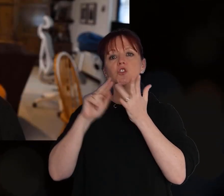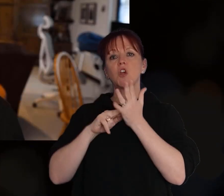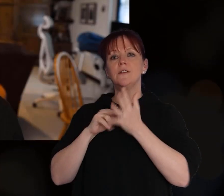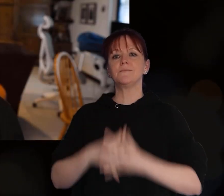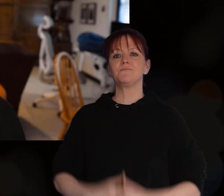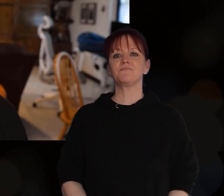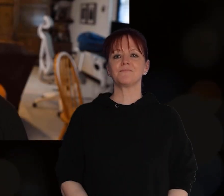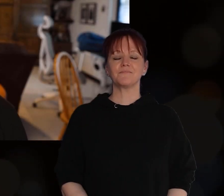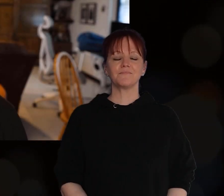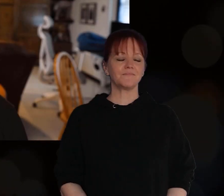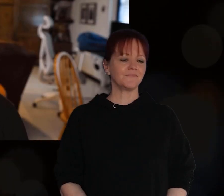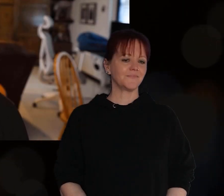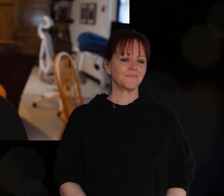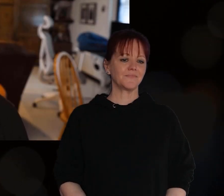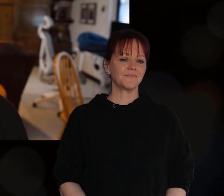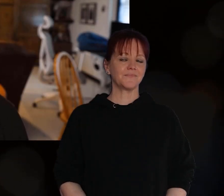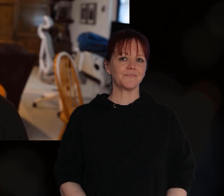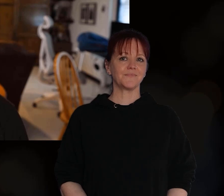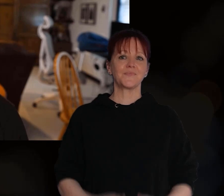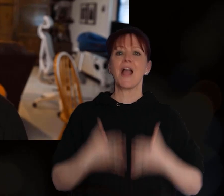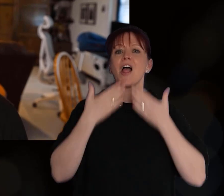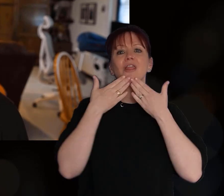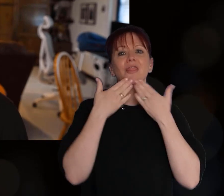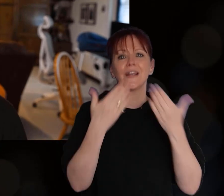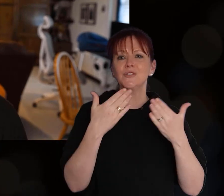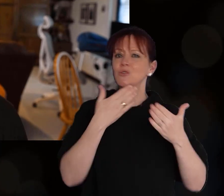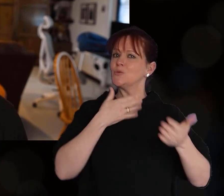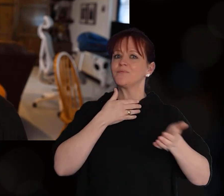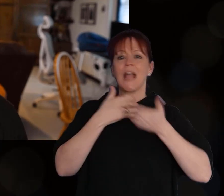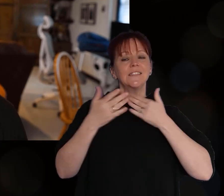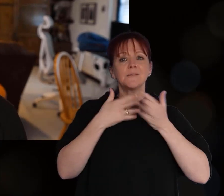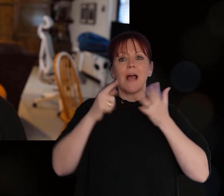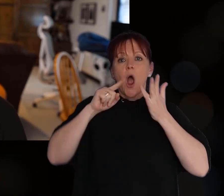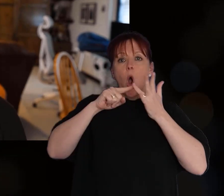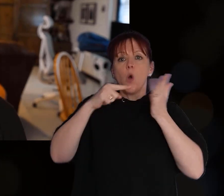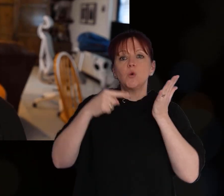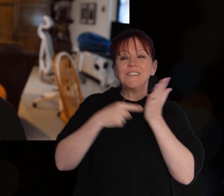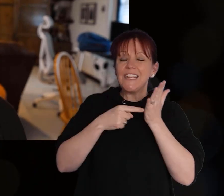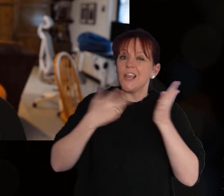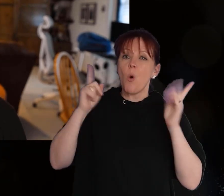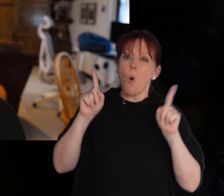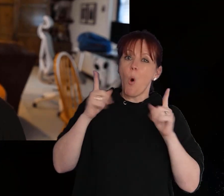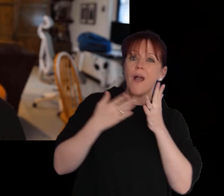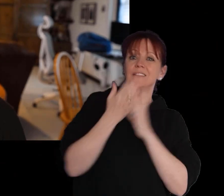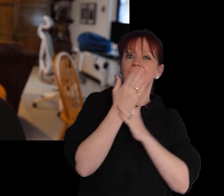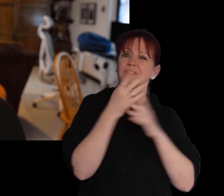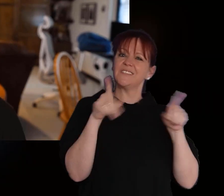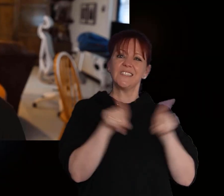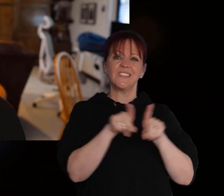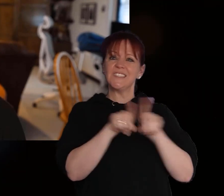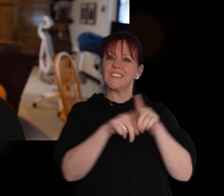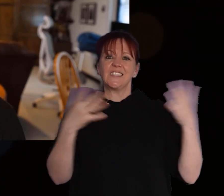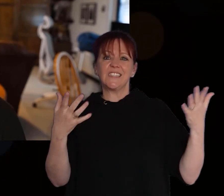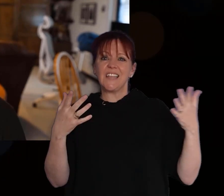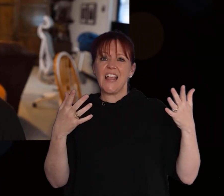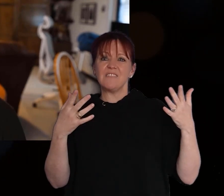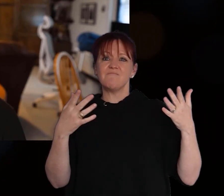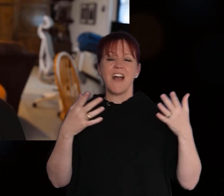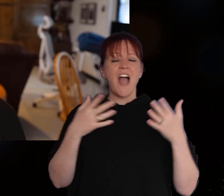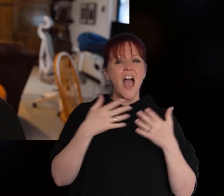Thanks, Steve. Whether for occupational therapy or accessibility it all comes down to the same thing. There's no two people alike